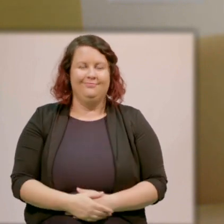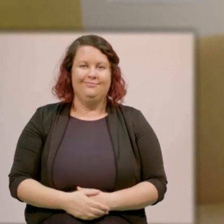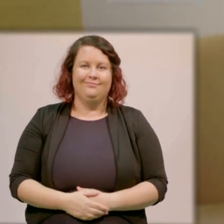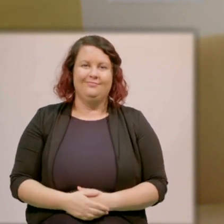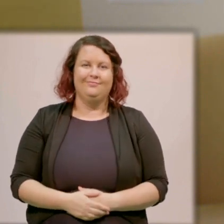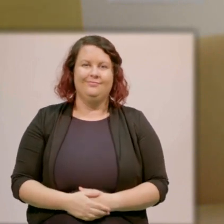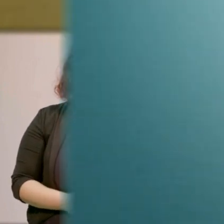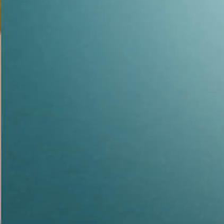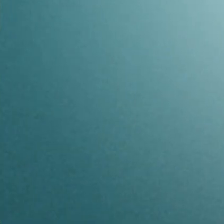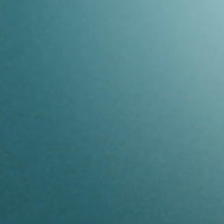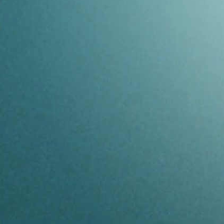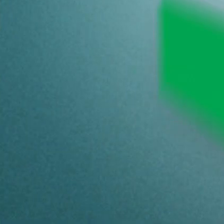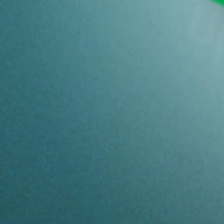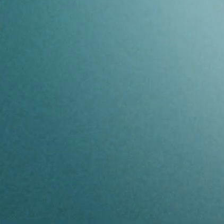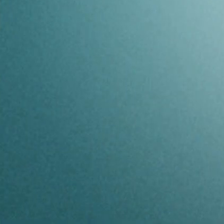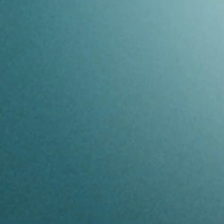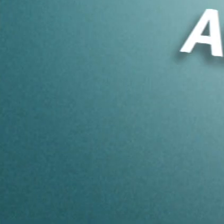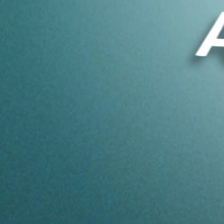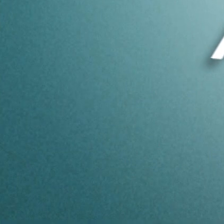And sometimes they will be like this TV show.